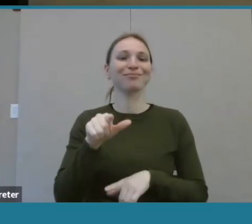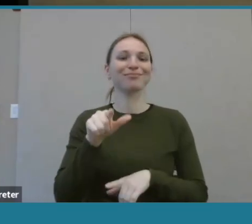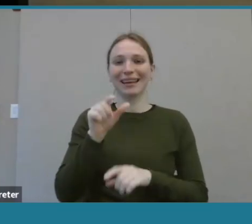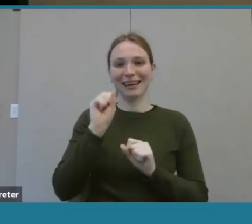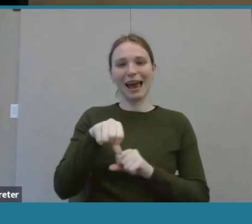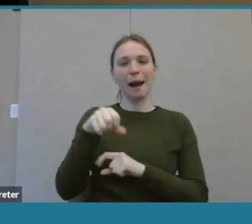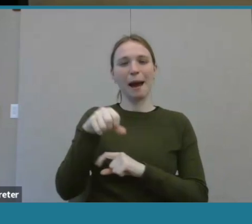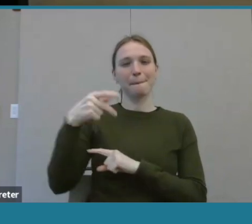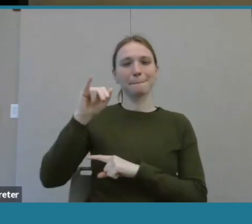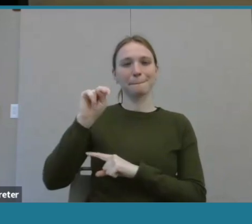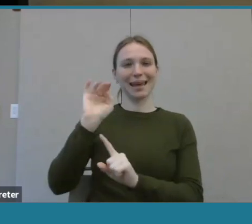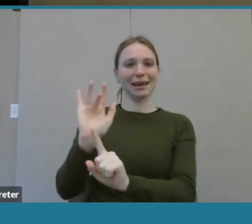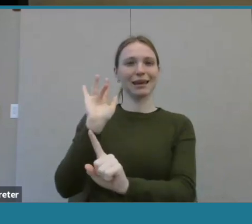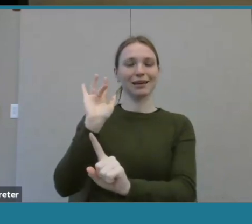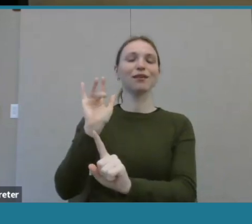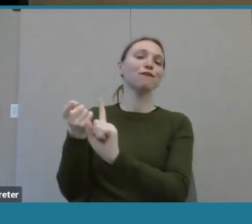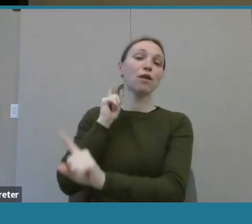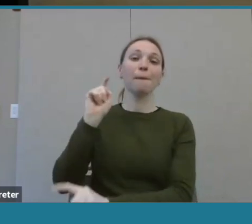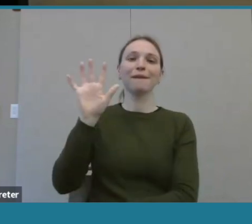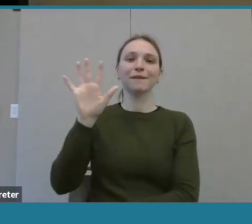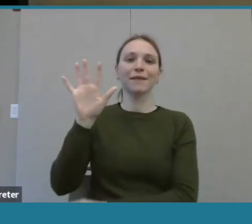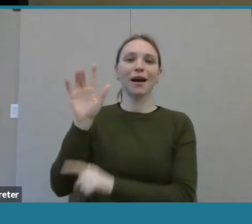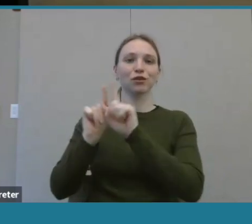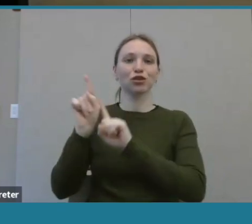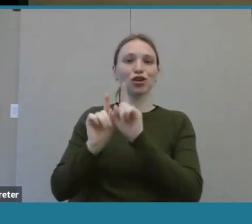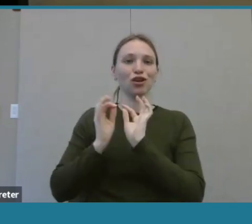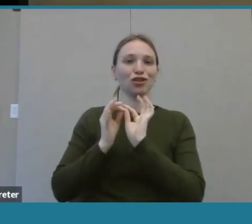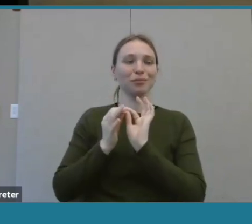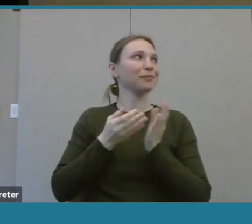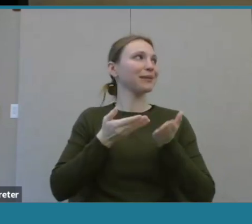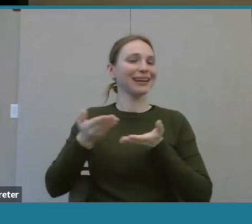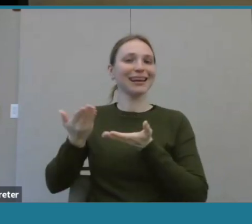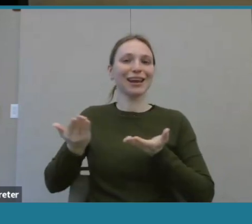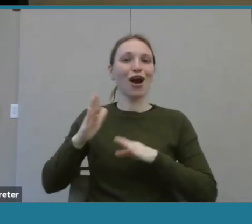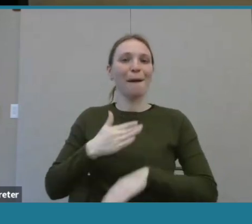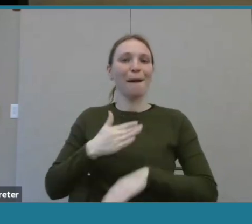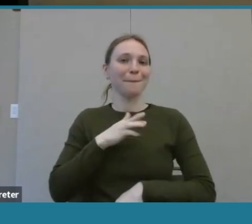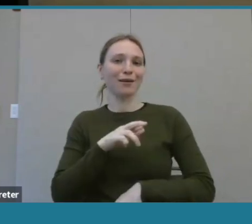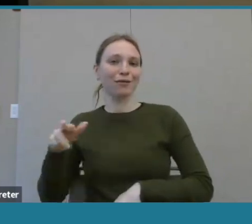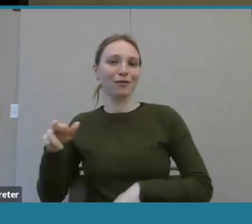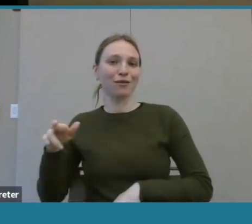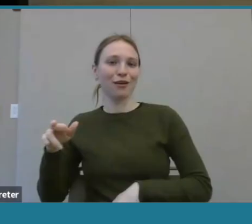Pinned for us by Five Star Interpreting over here on my right, your audience left of the room.